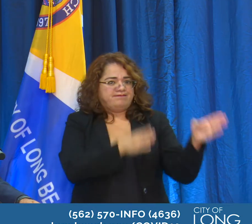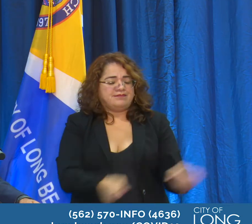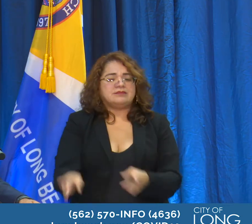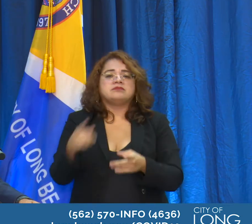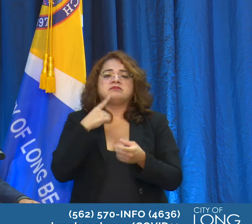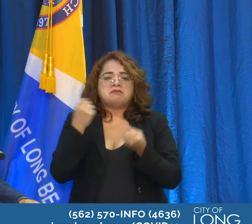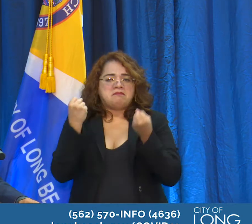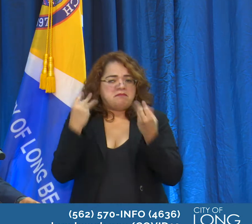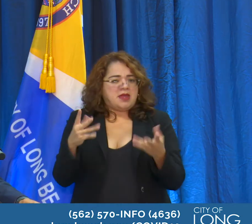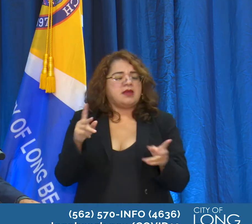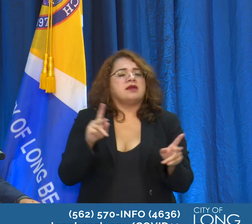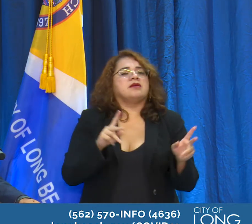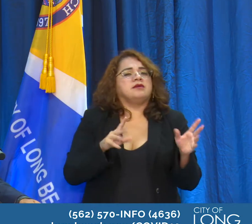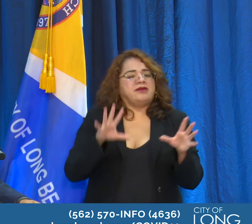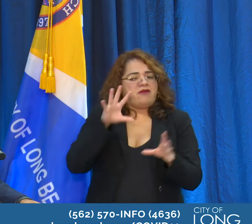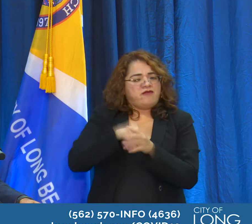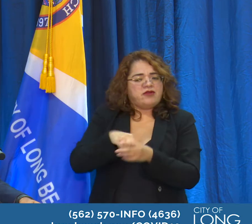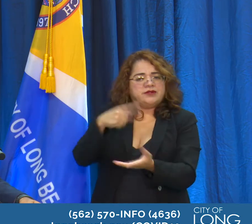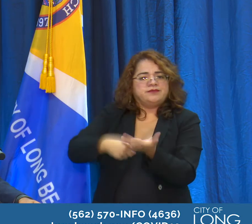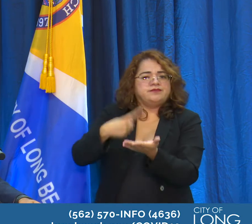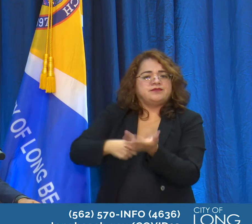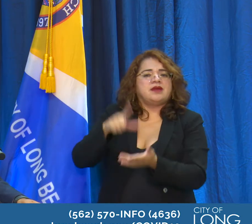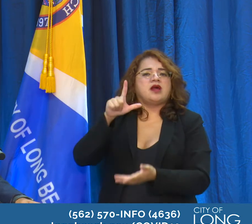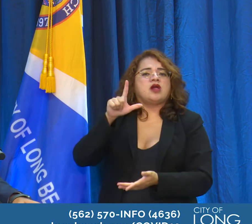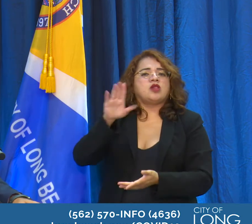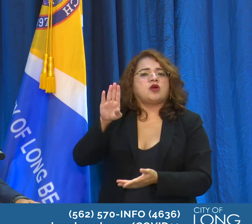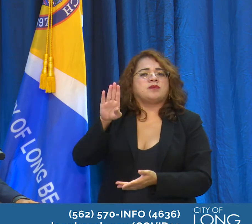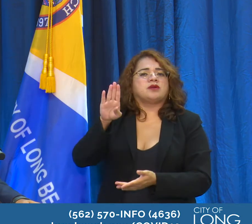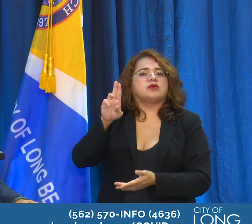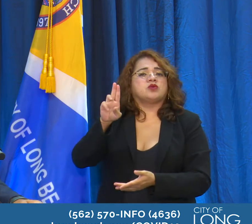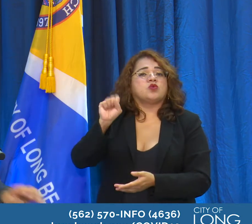Obviously Long Beach School District, to all the teachers that are out there that have